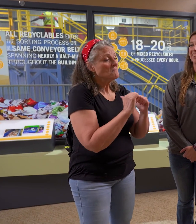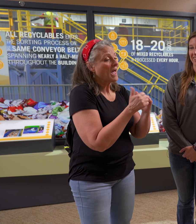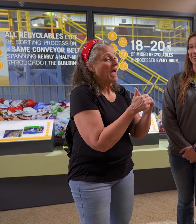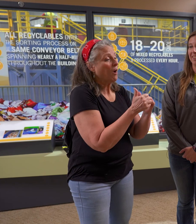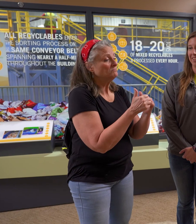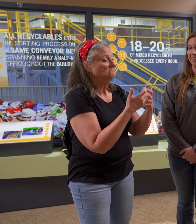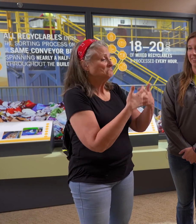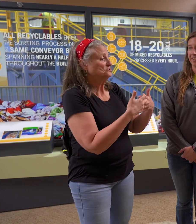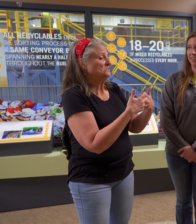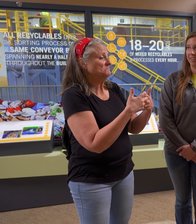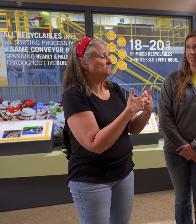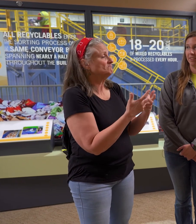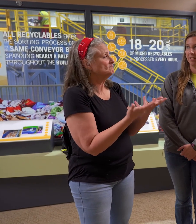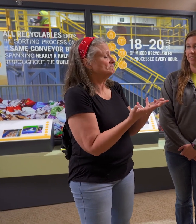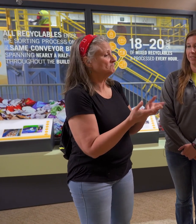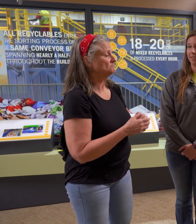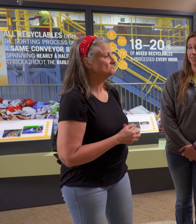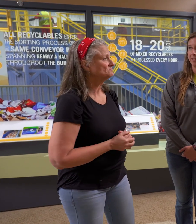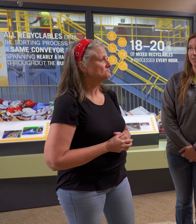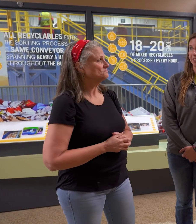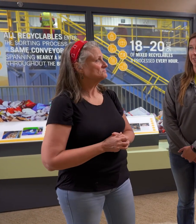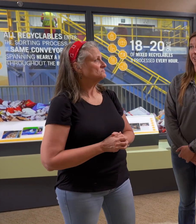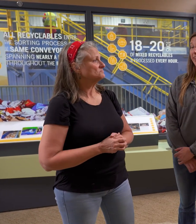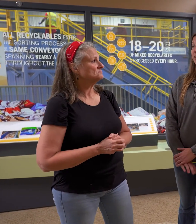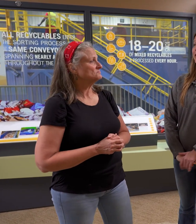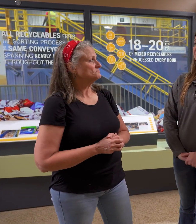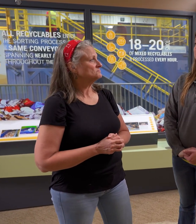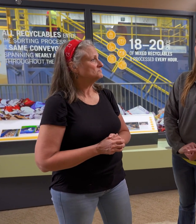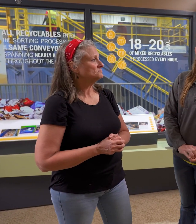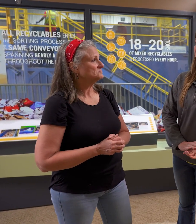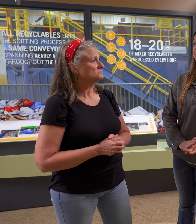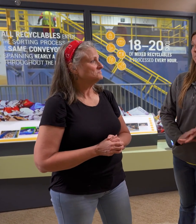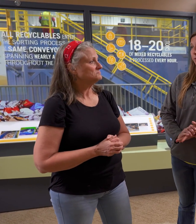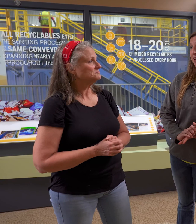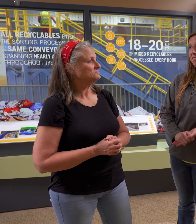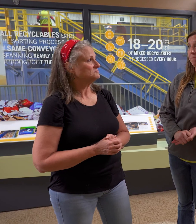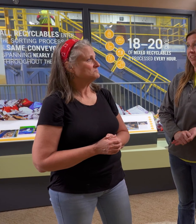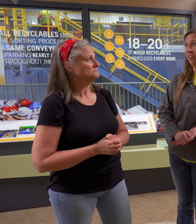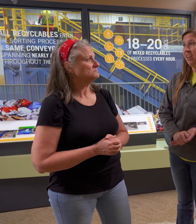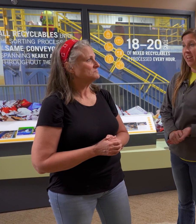What about metal? How does the machine work with that? It's a giant magnet that pulls off the metal